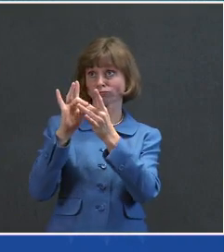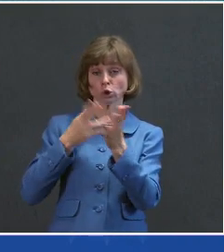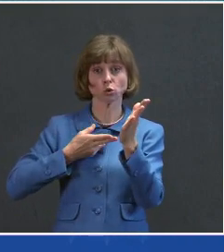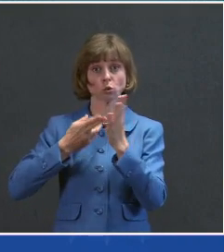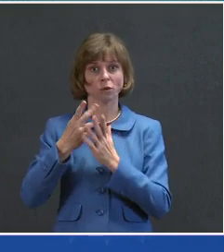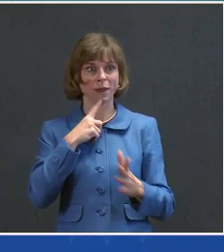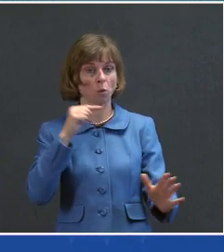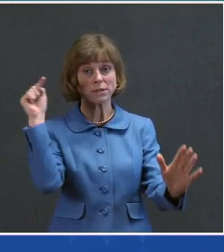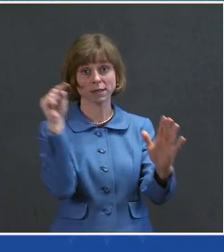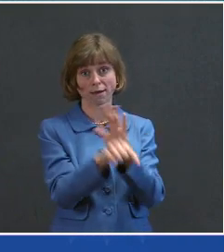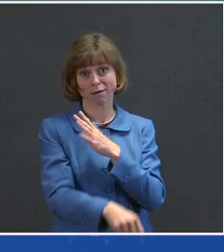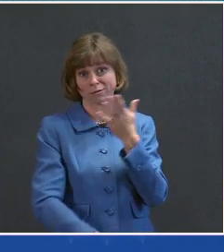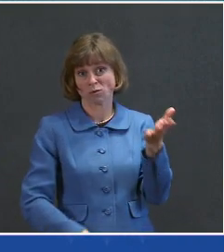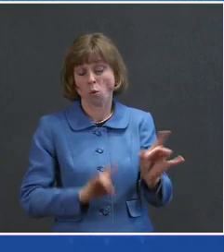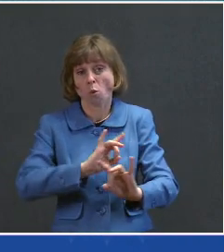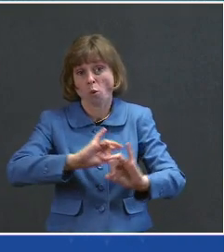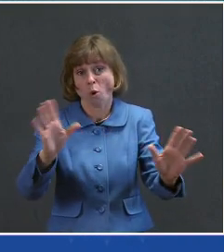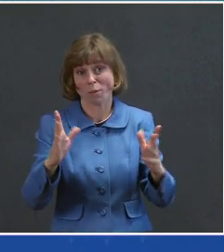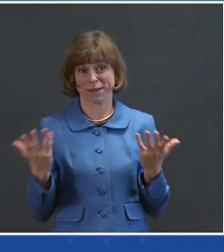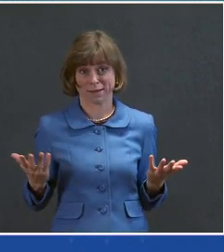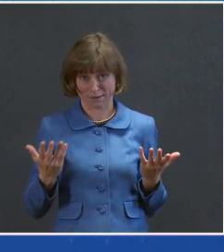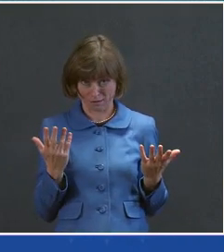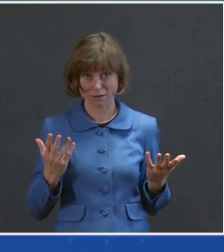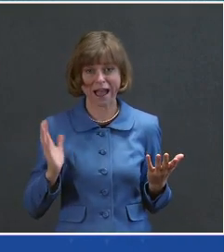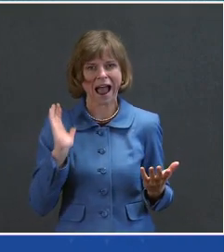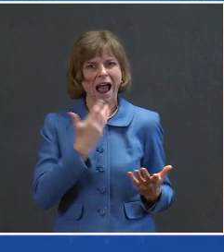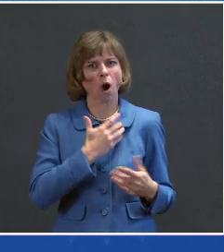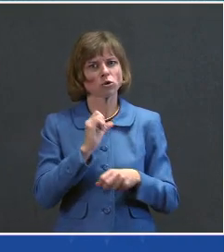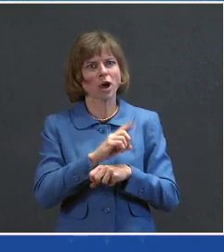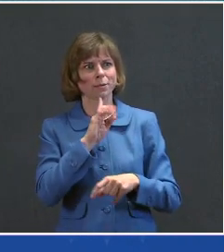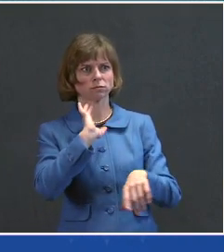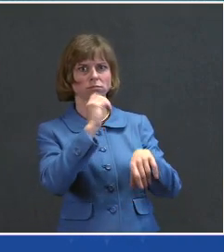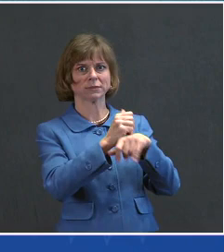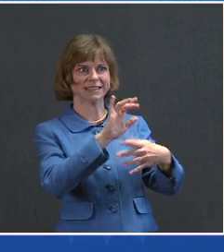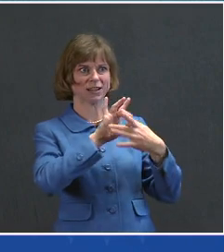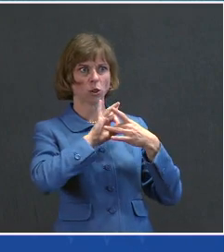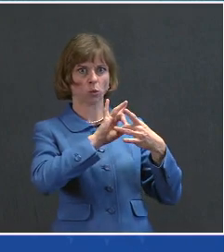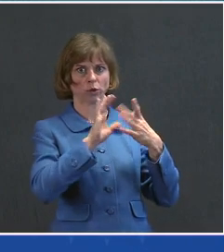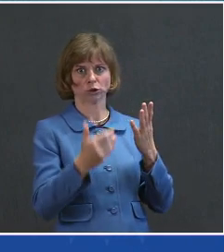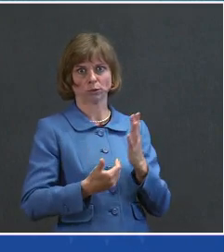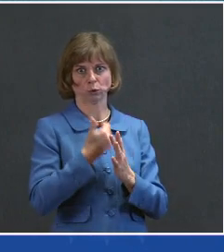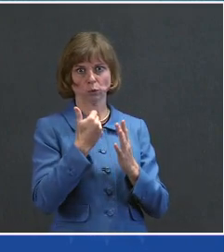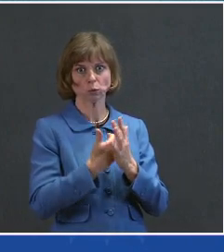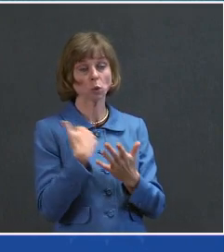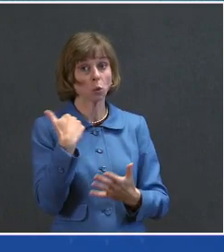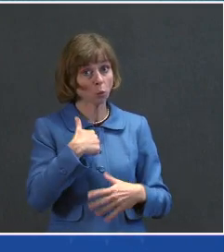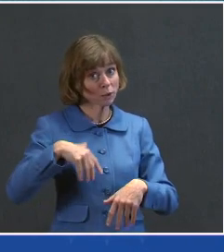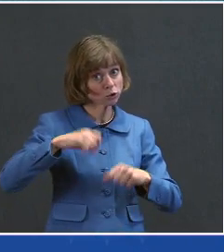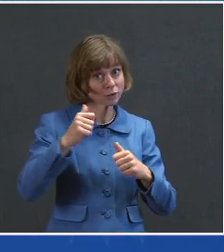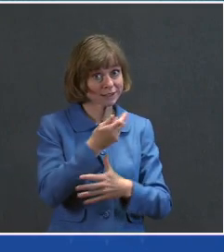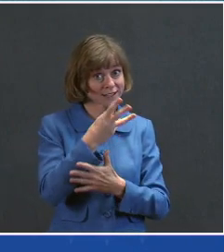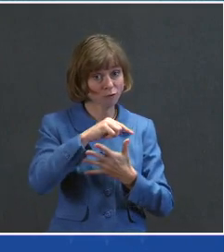Our objective is to recalibrate the relationship. We took a number of steps, including releasing this report,